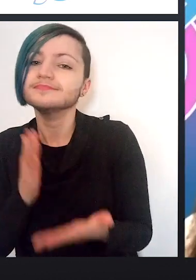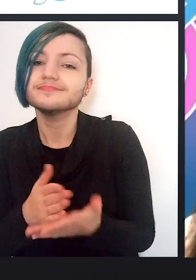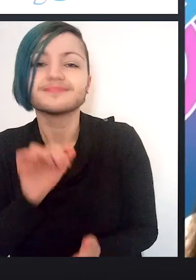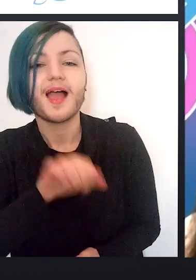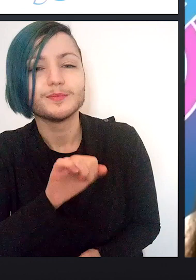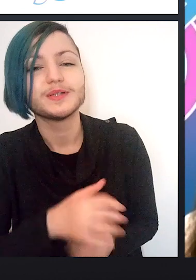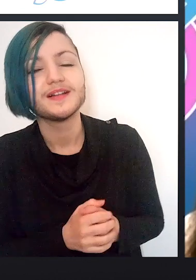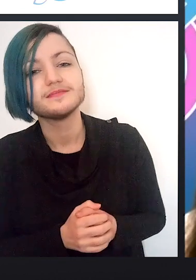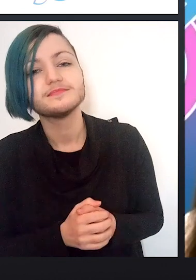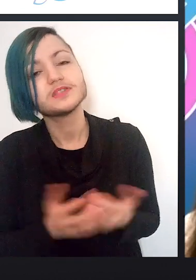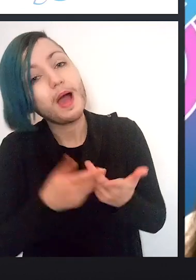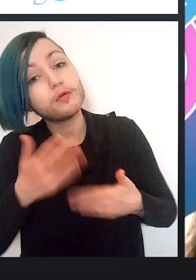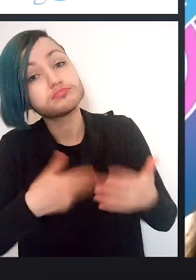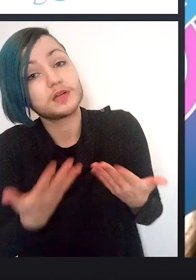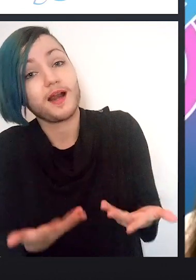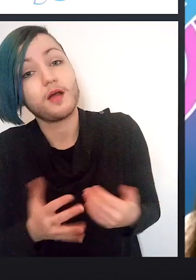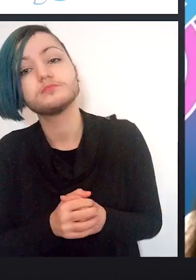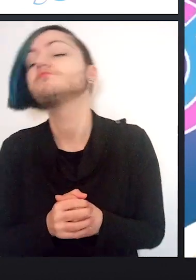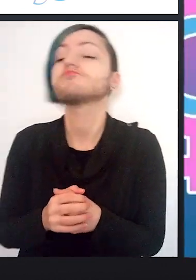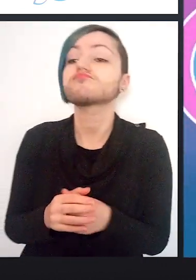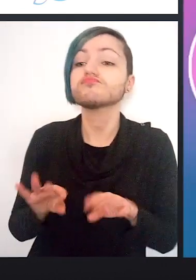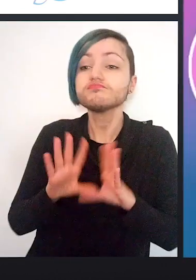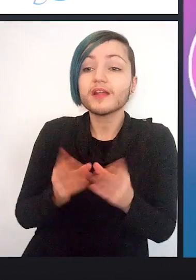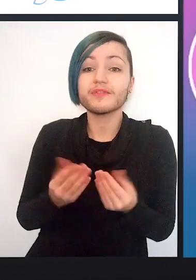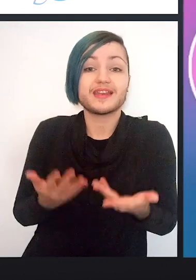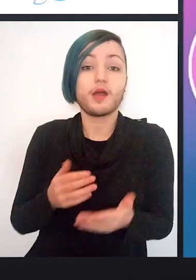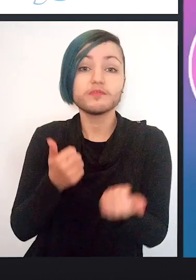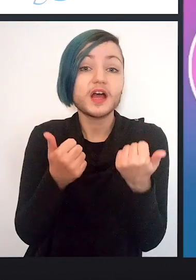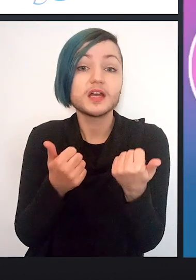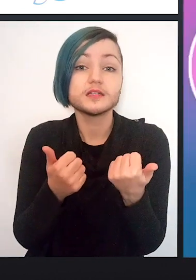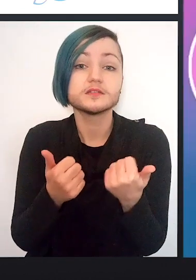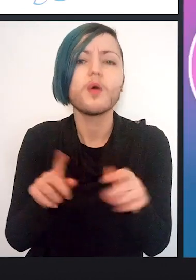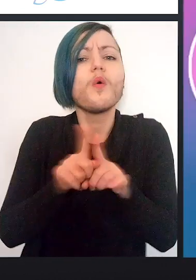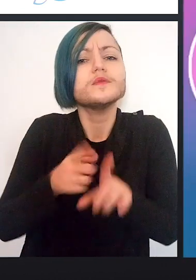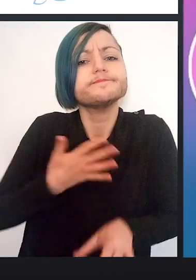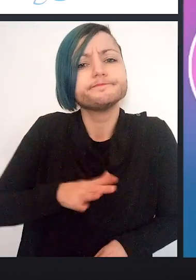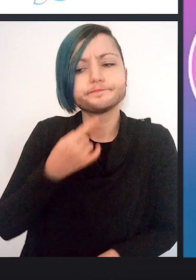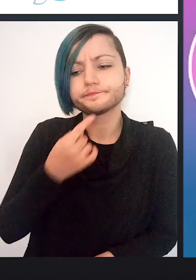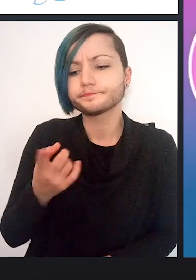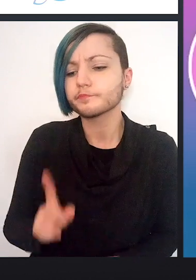It's fine. And what I'd like to say too is when I got home,